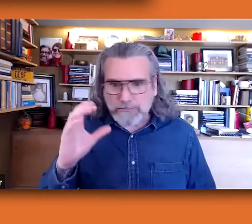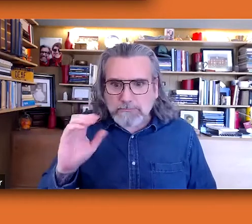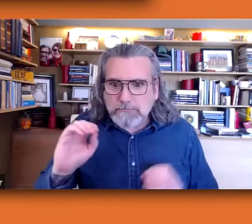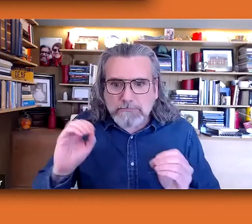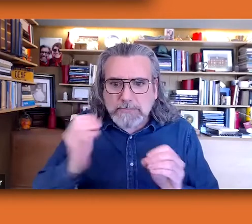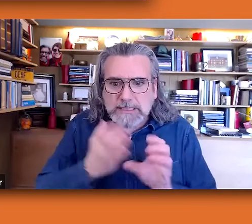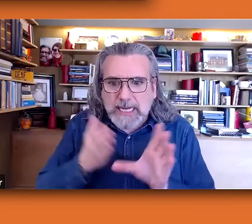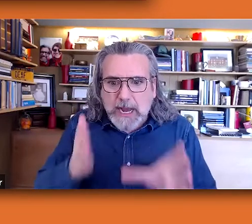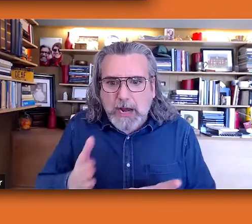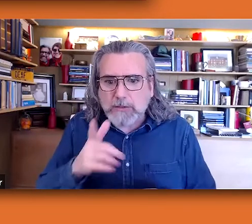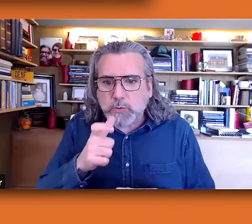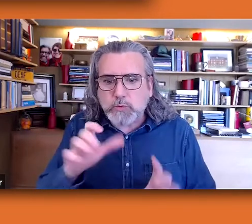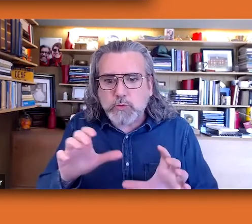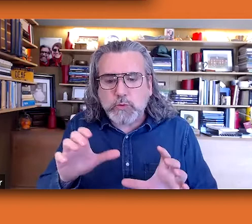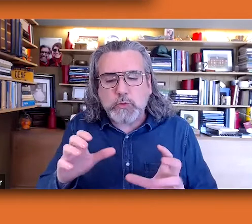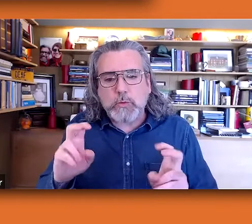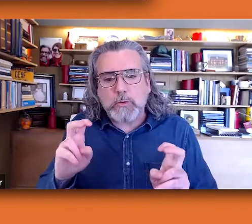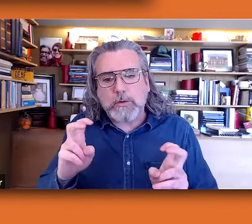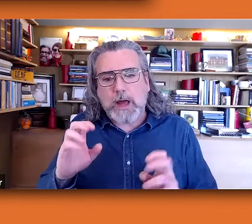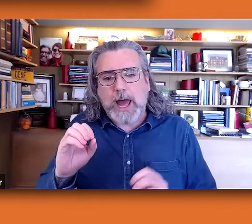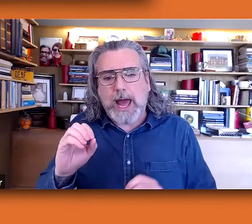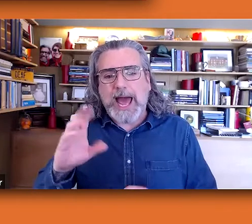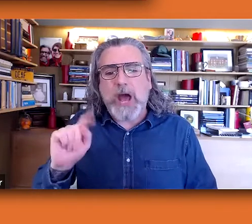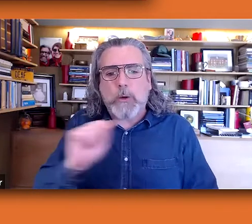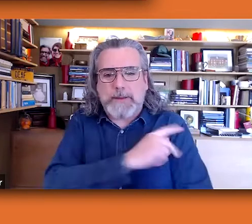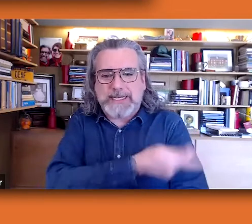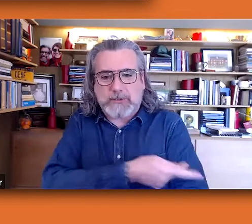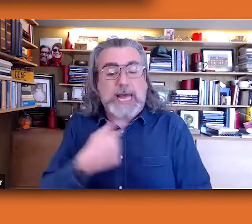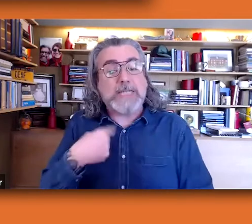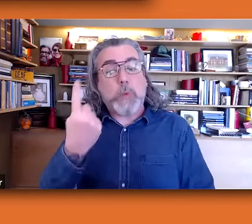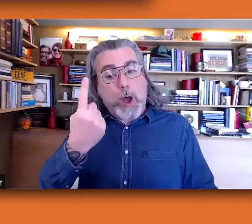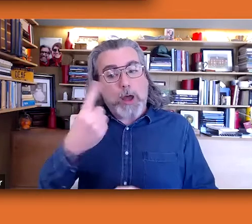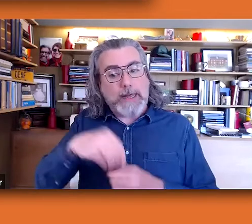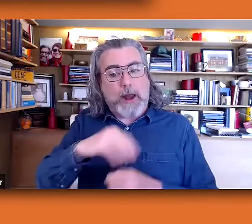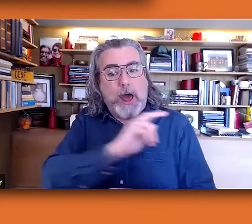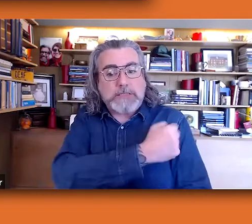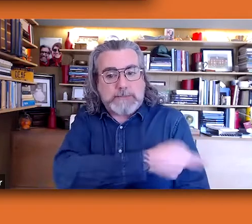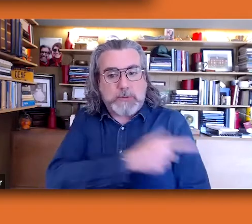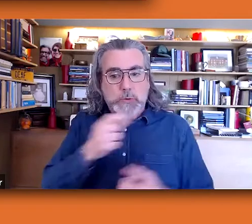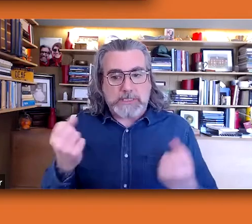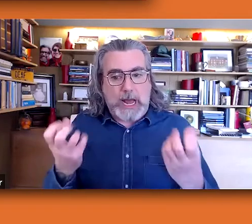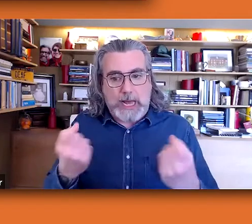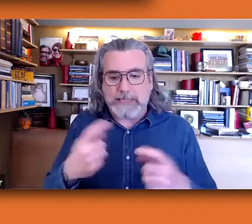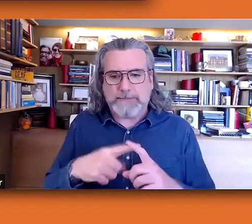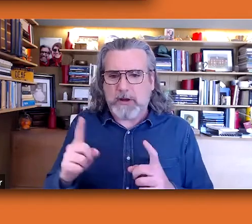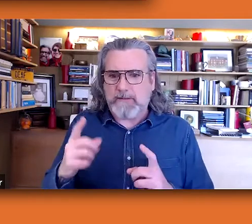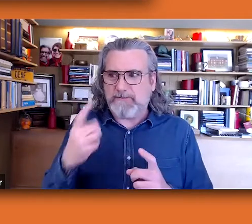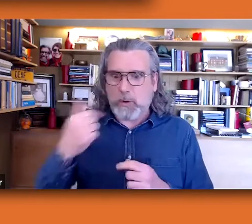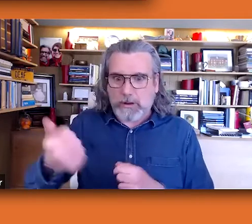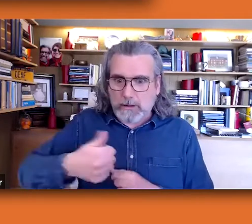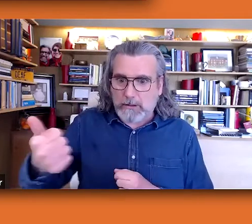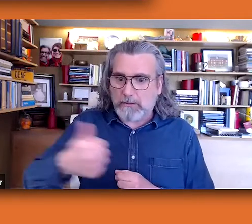And when I reached out, I could never find any psychologist or psychiatrist who did outpatient work.